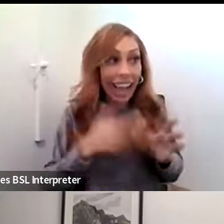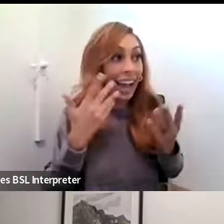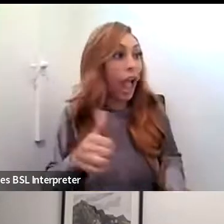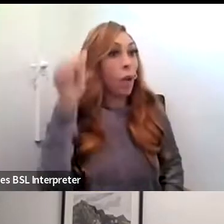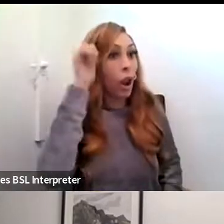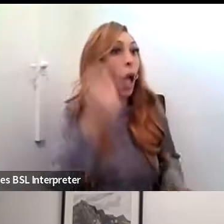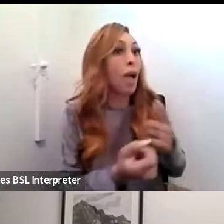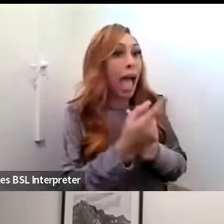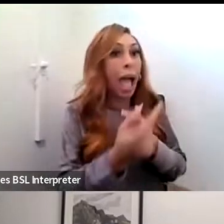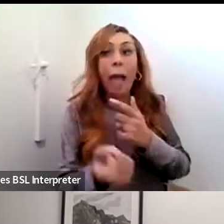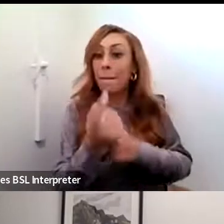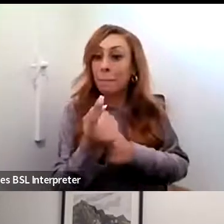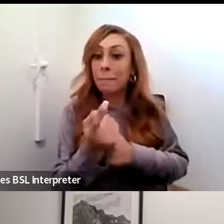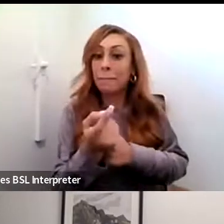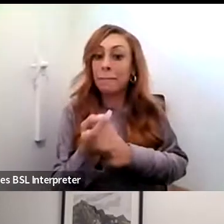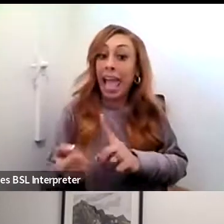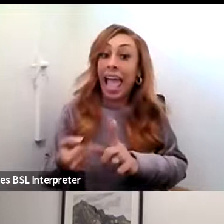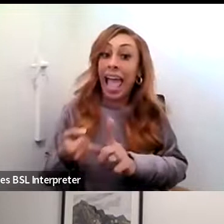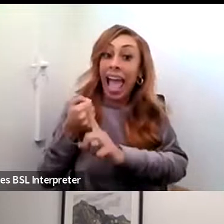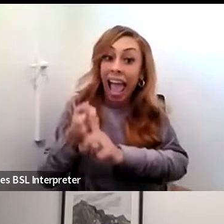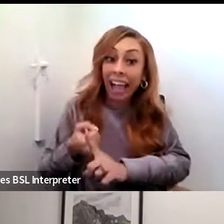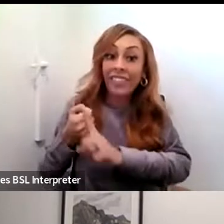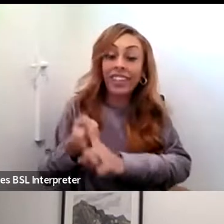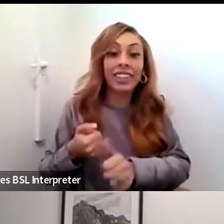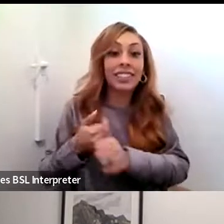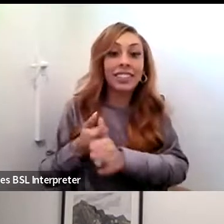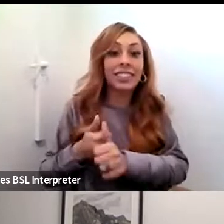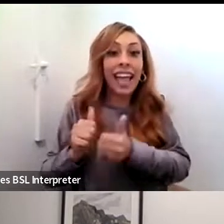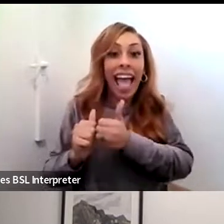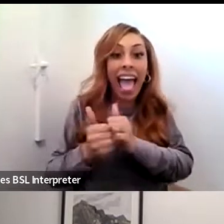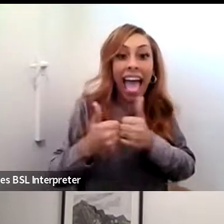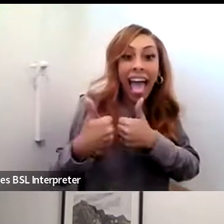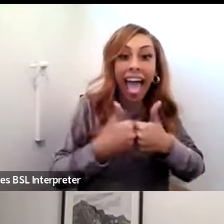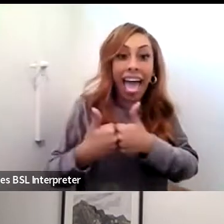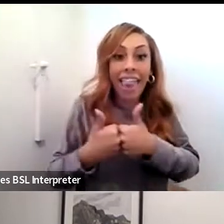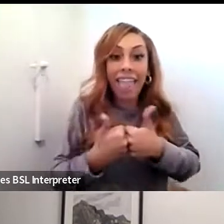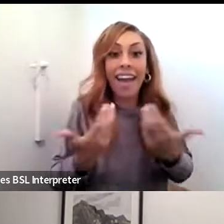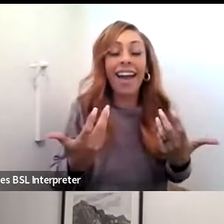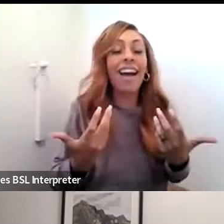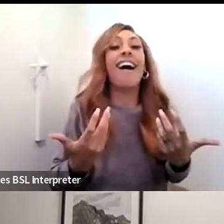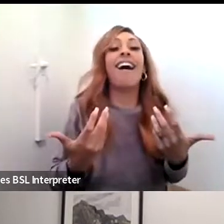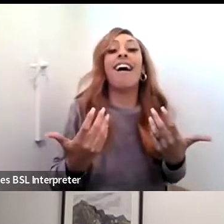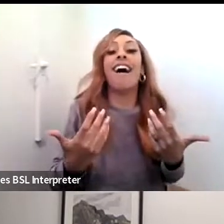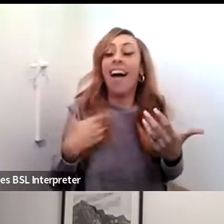and I know we have got all you advocates on our side as well and allies, I'm like: oh, it's happening, OK, let's do it, let's let people know,